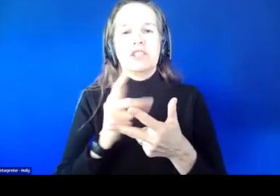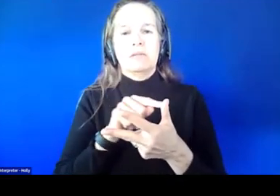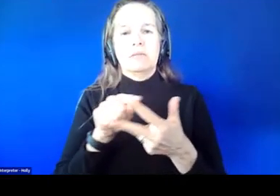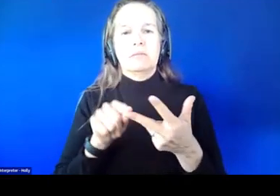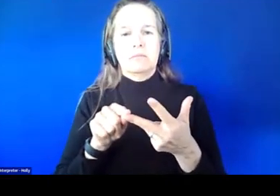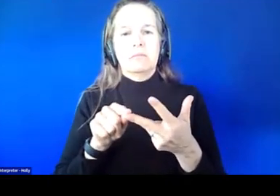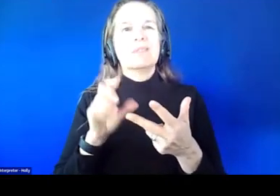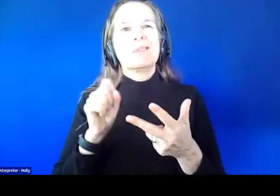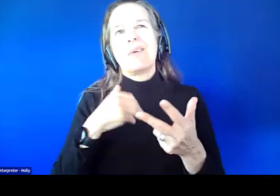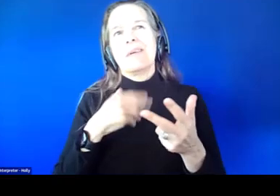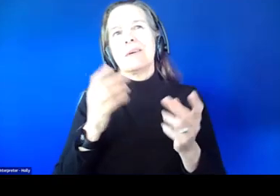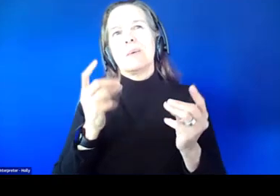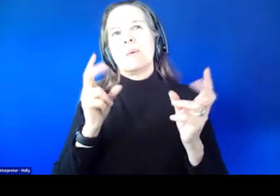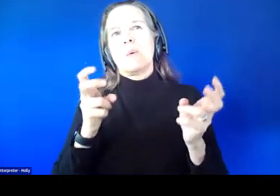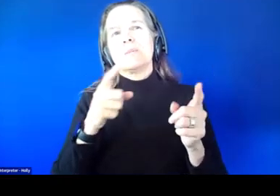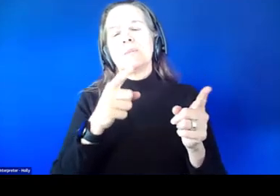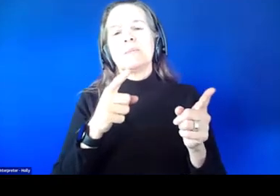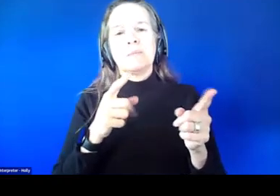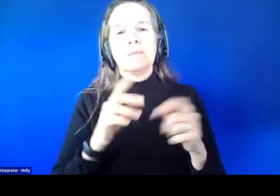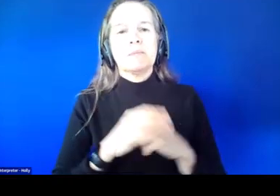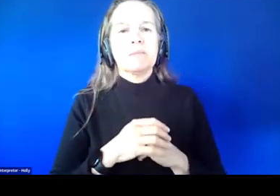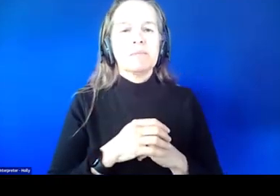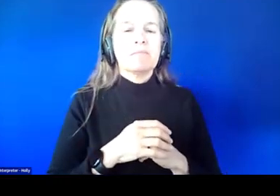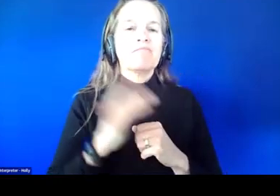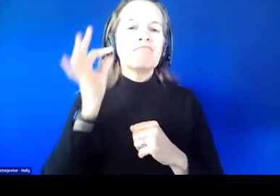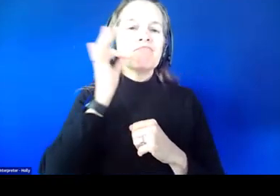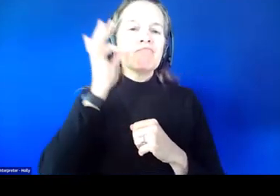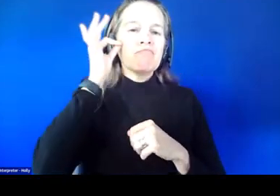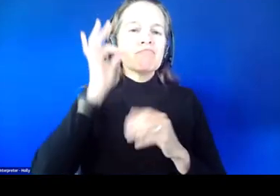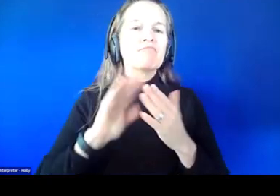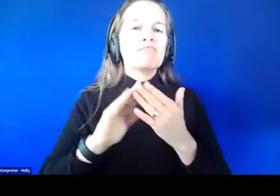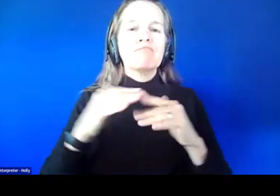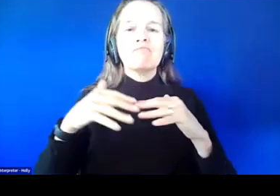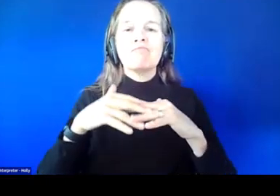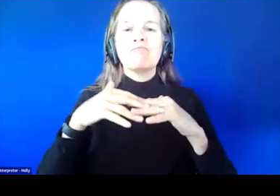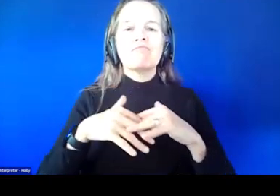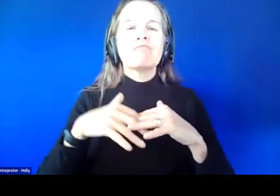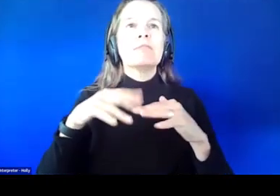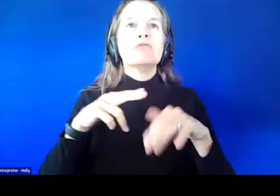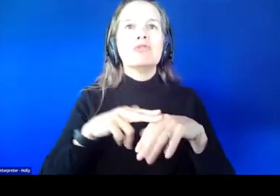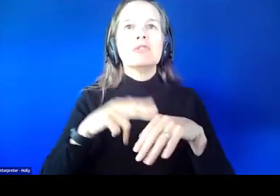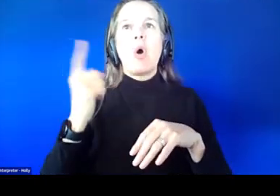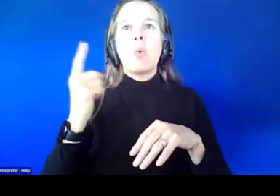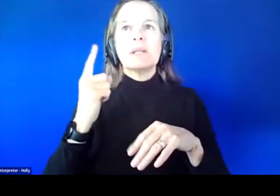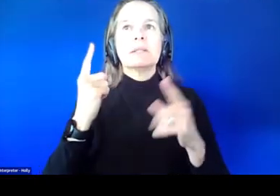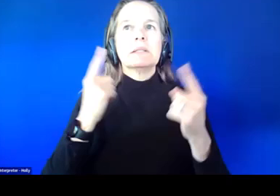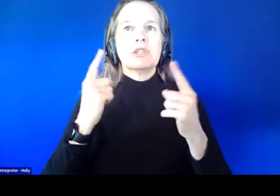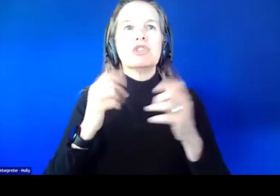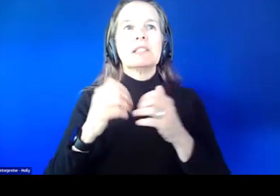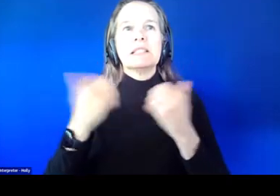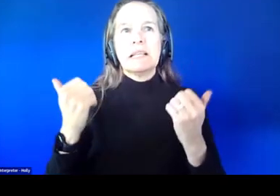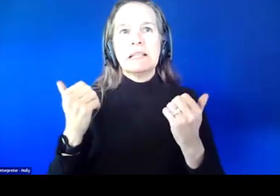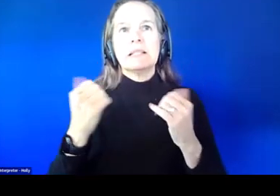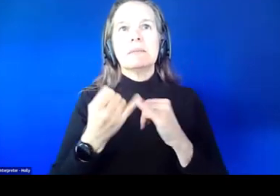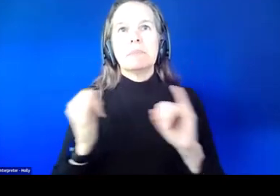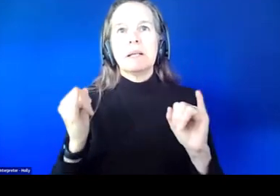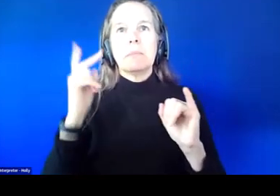quote from him here. Indian nations had always been considered as distinct independent political communities